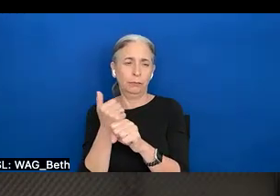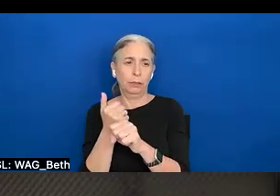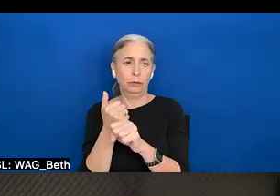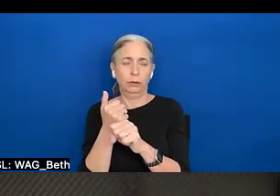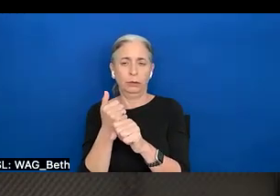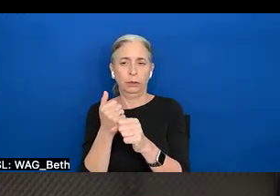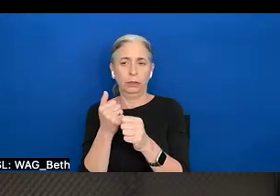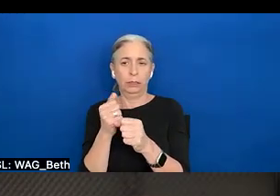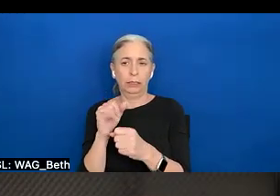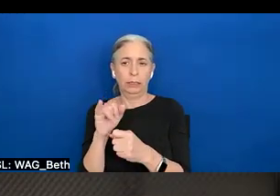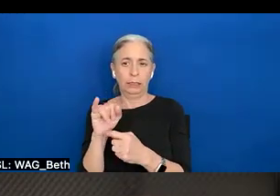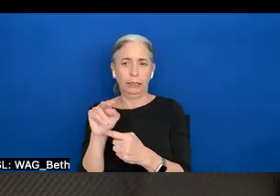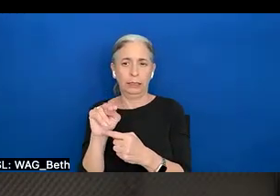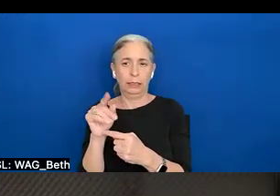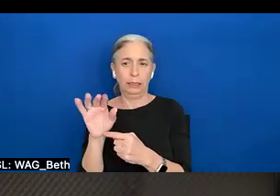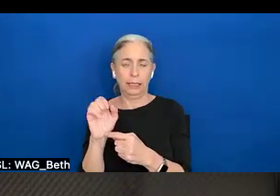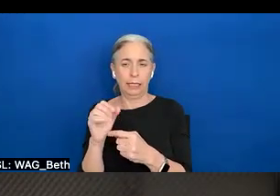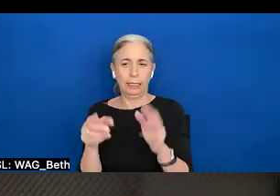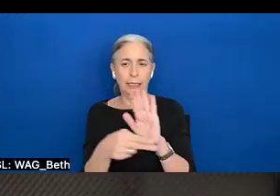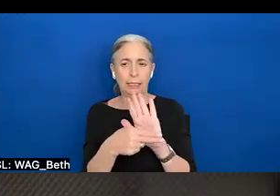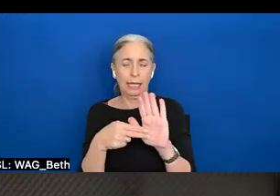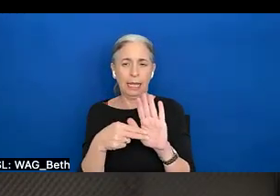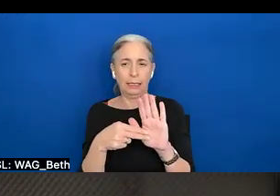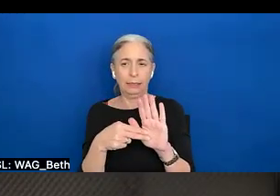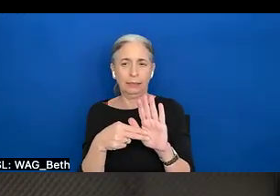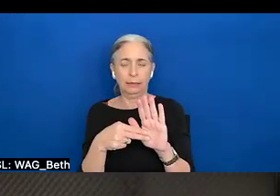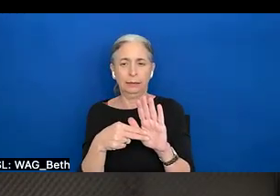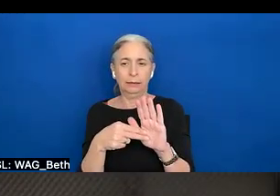the tag structure built automatically in InDesign, as